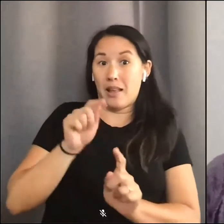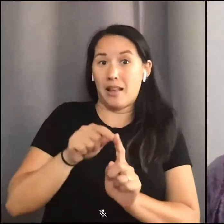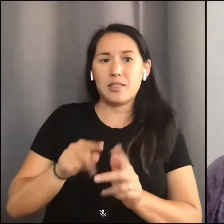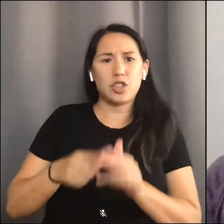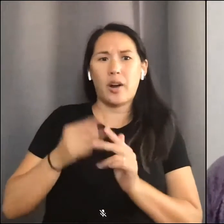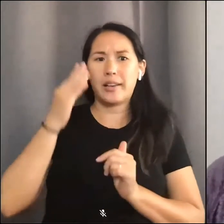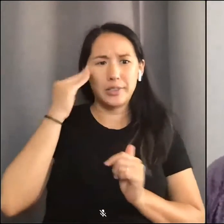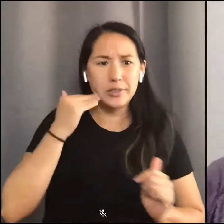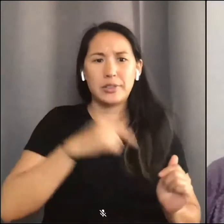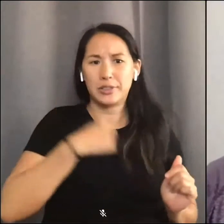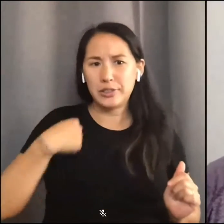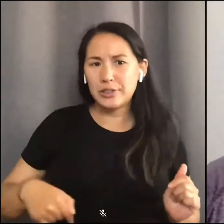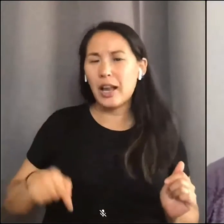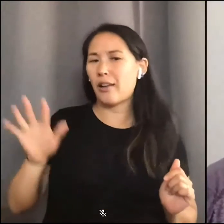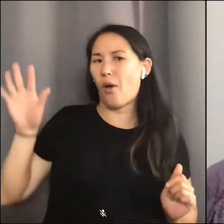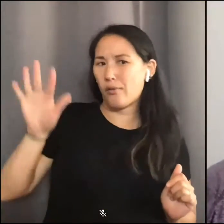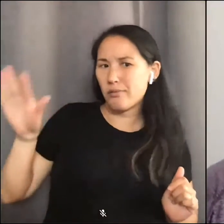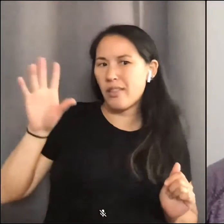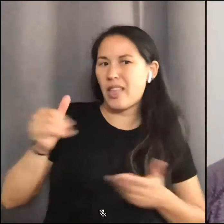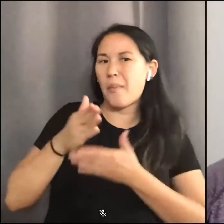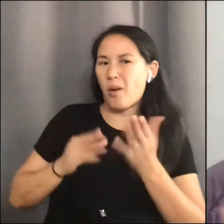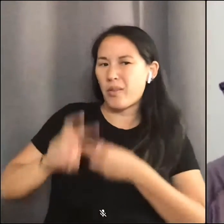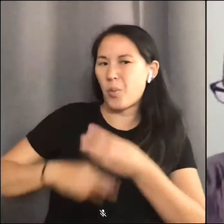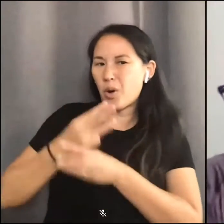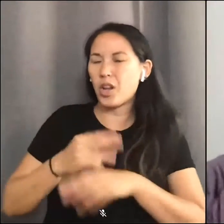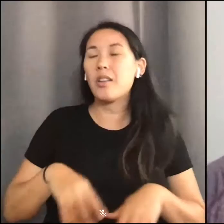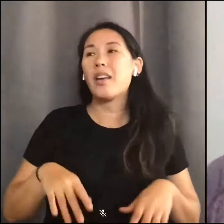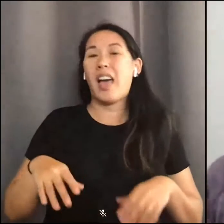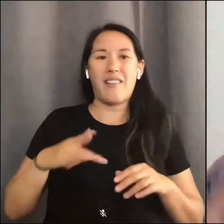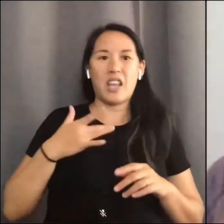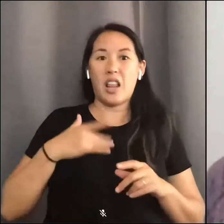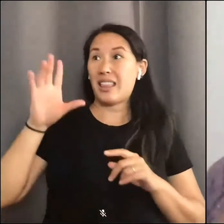that part of the globe with the world if you will and it was just like a big tidal wave that finally